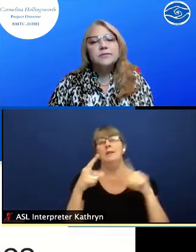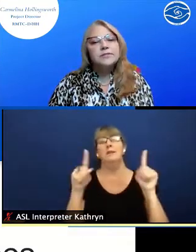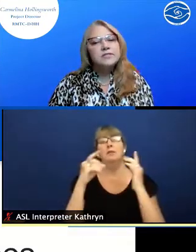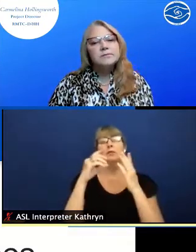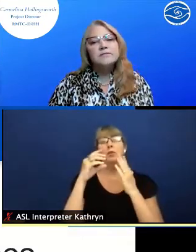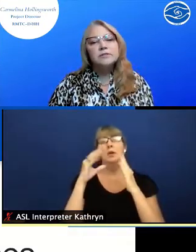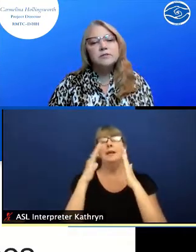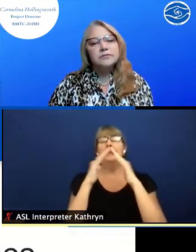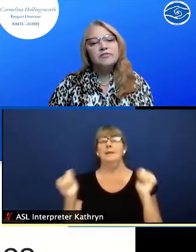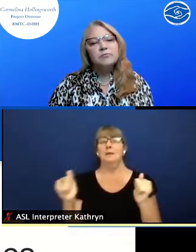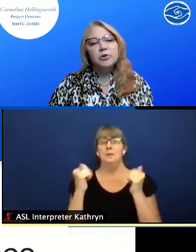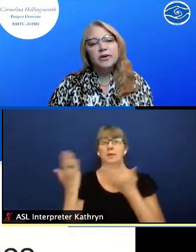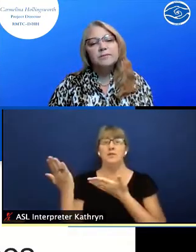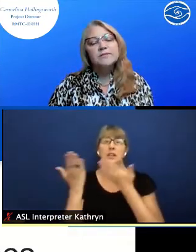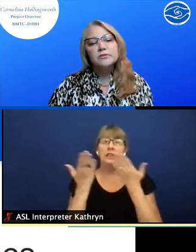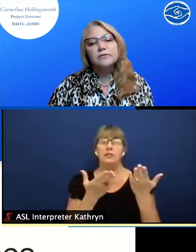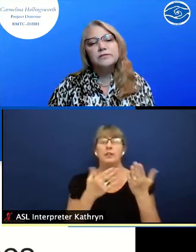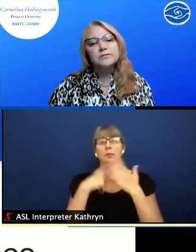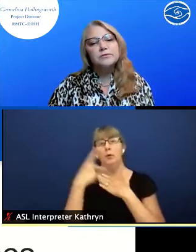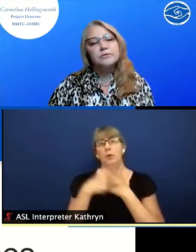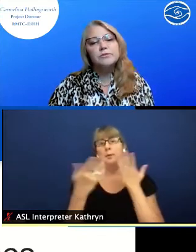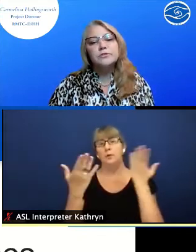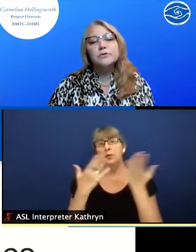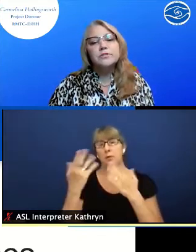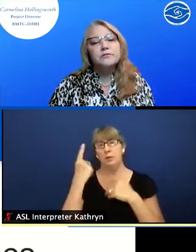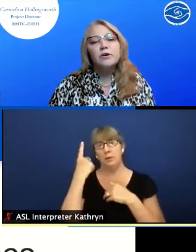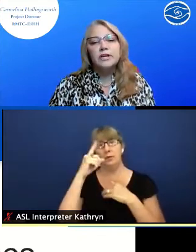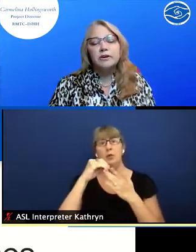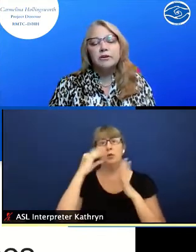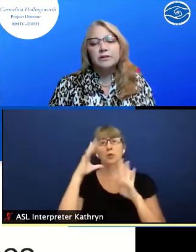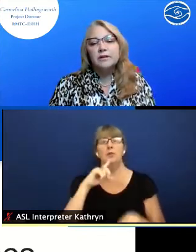systems of delivery of programs and services for students who are deaf or hard of hearing.